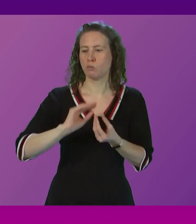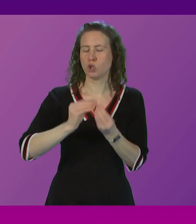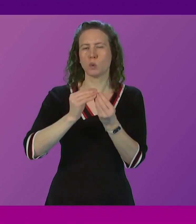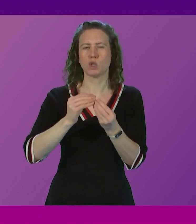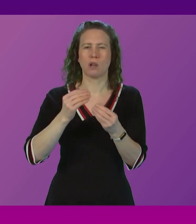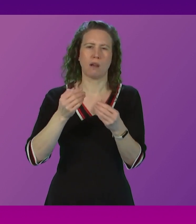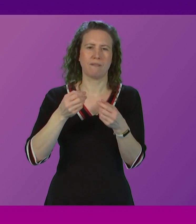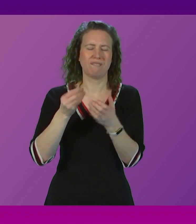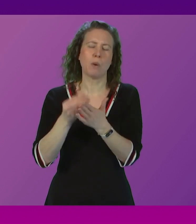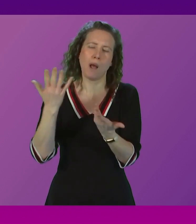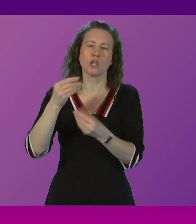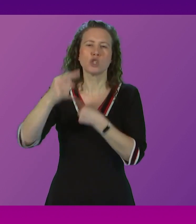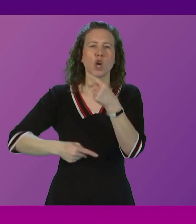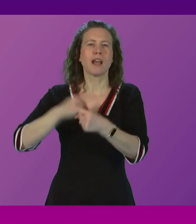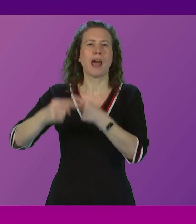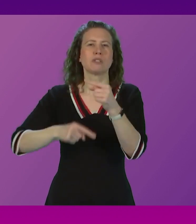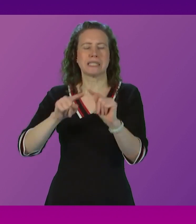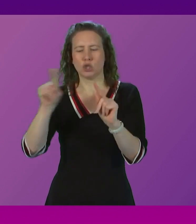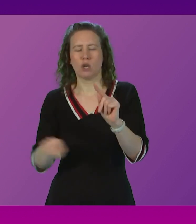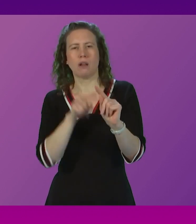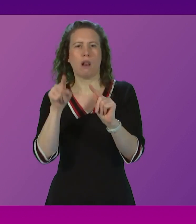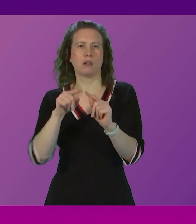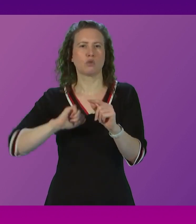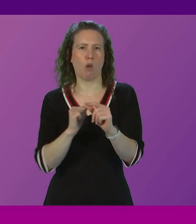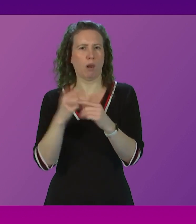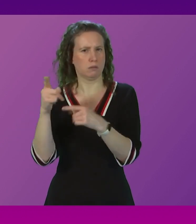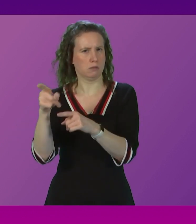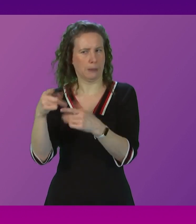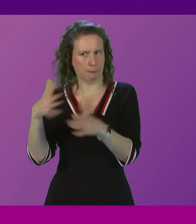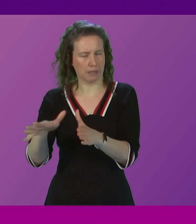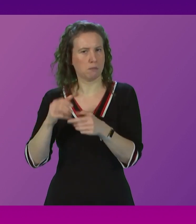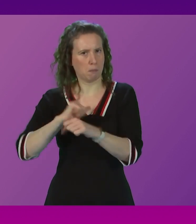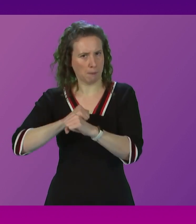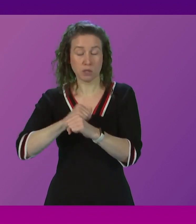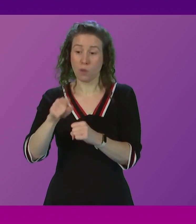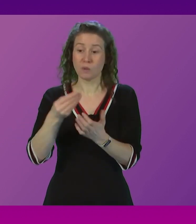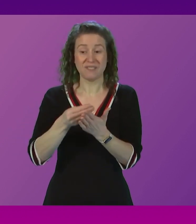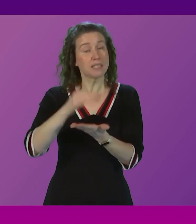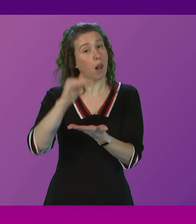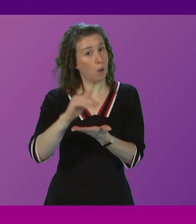Circularity Scotland published new producer fees, which are lower than was previously indicated;